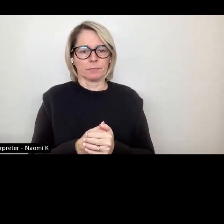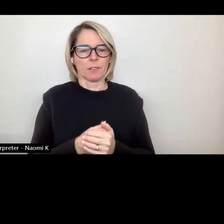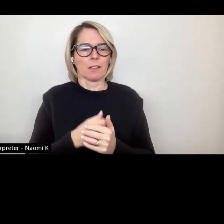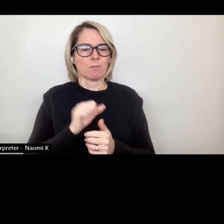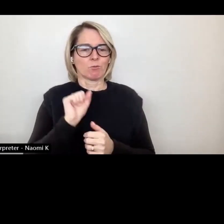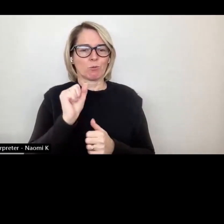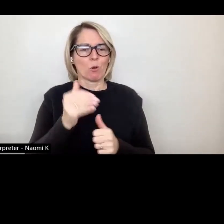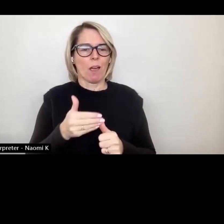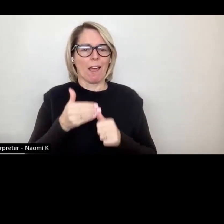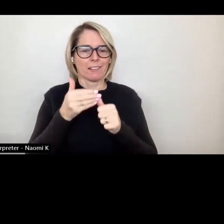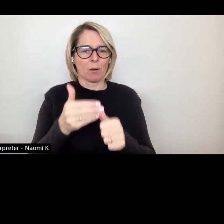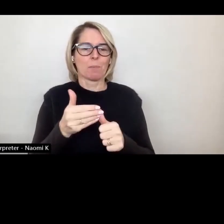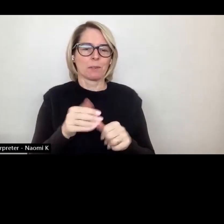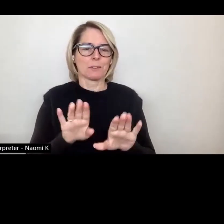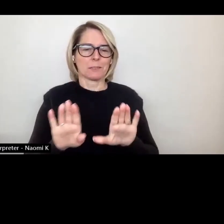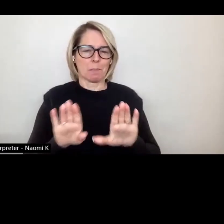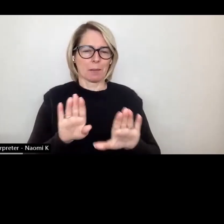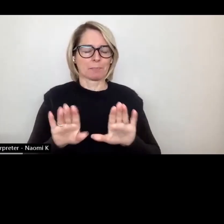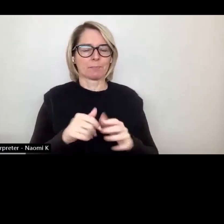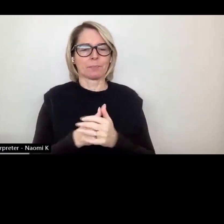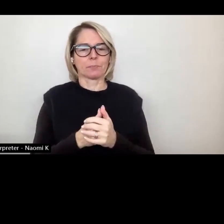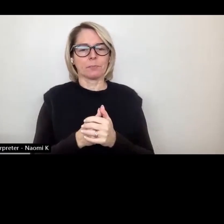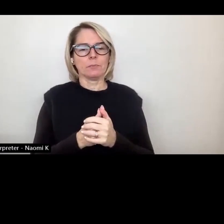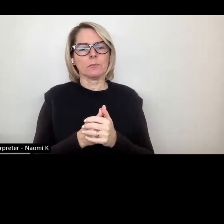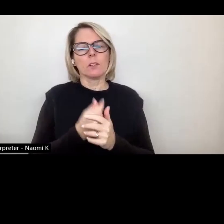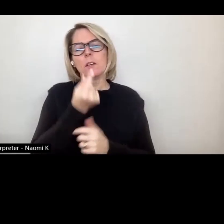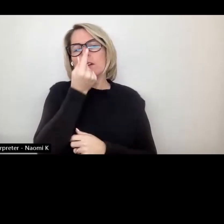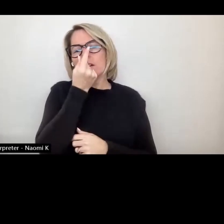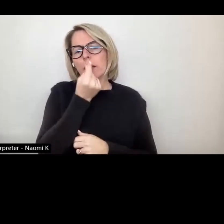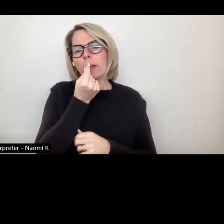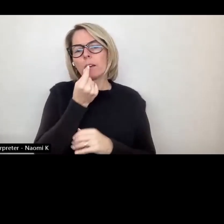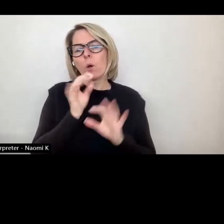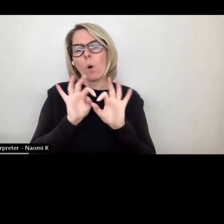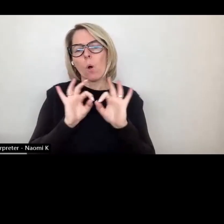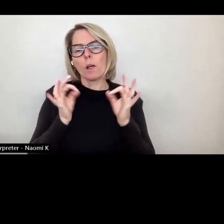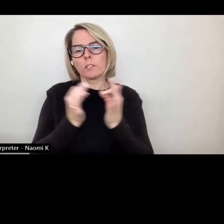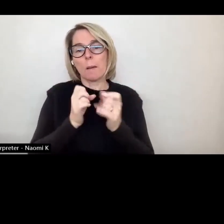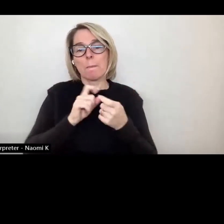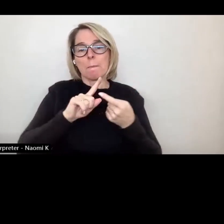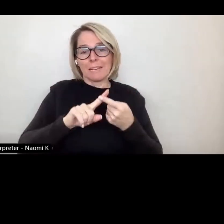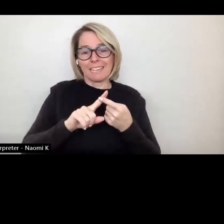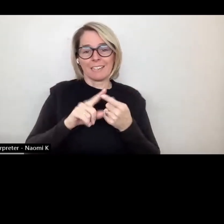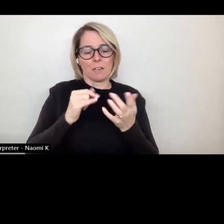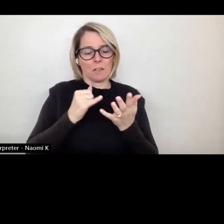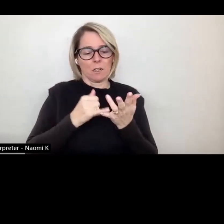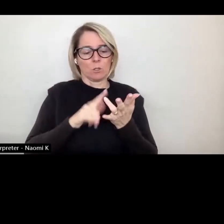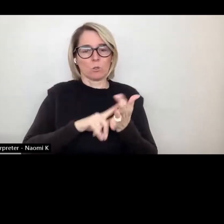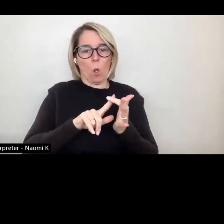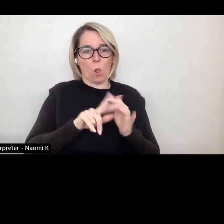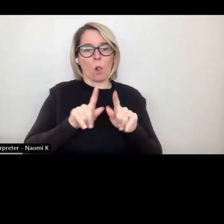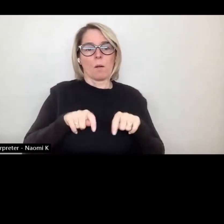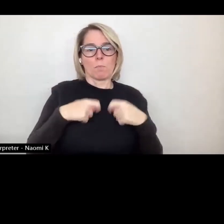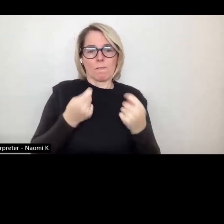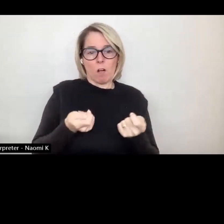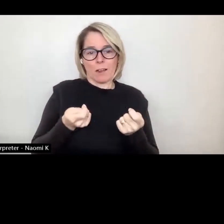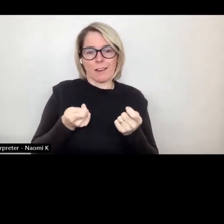Can an organisation be a sole provider in a service region as well as a subcontractor in a consortium in the same service region?